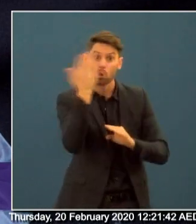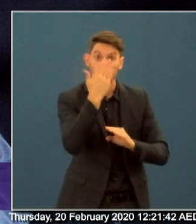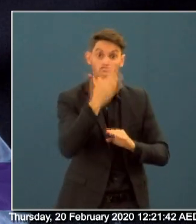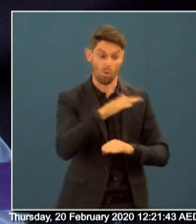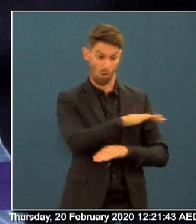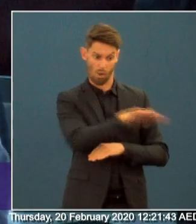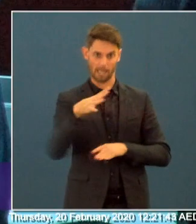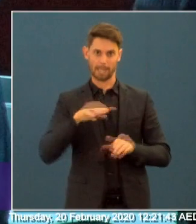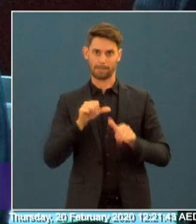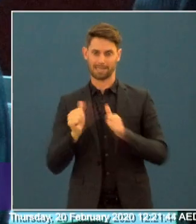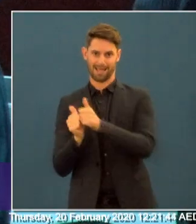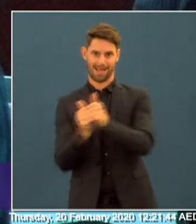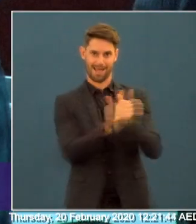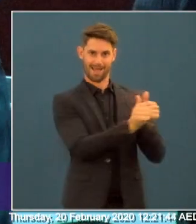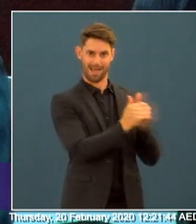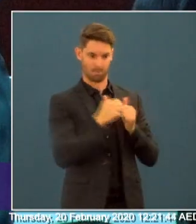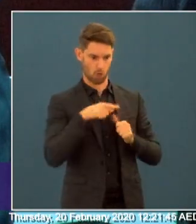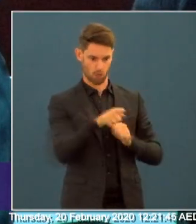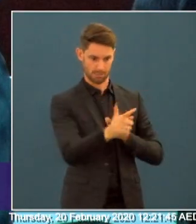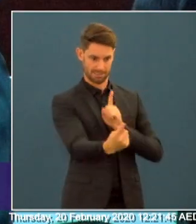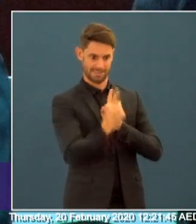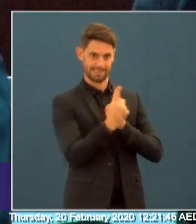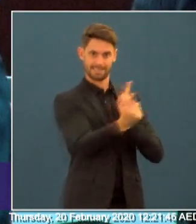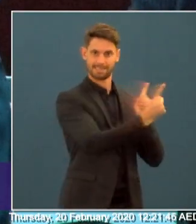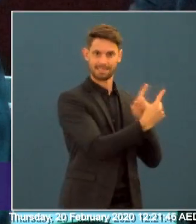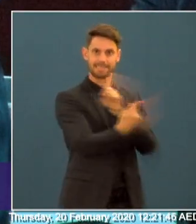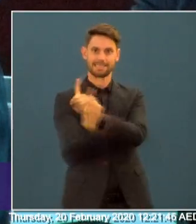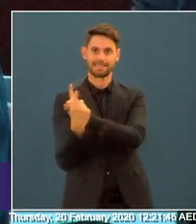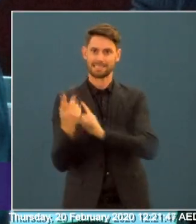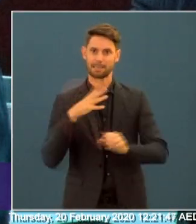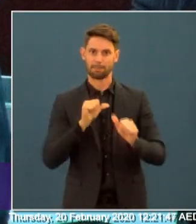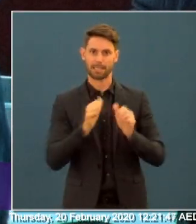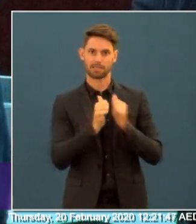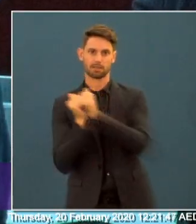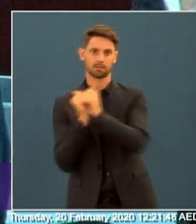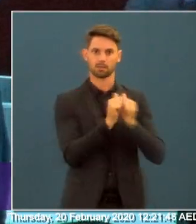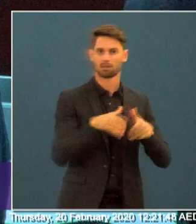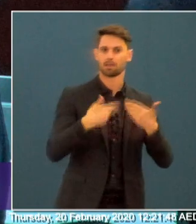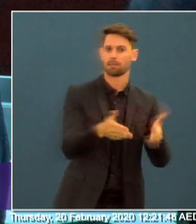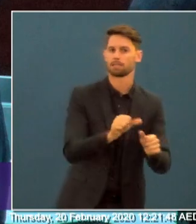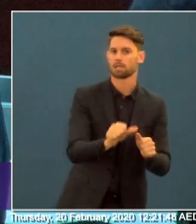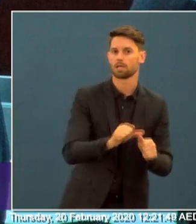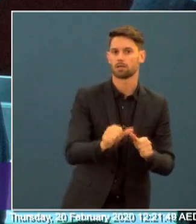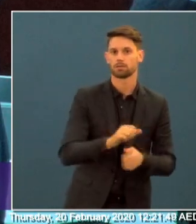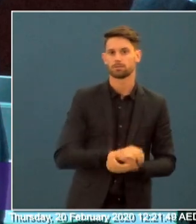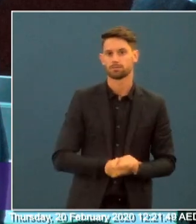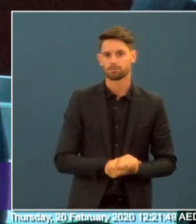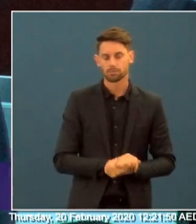So next area that you move to is health care services and the area of substantial unmet need.